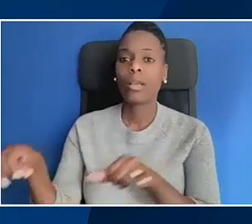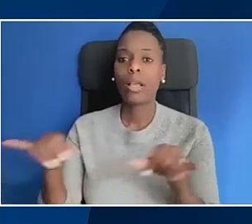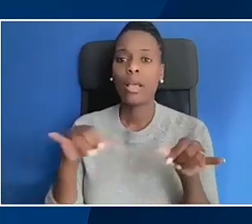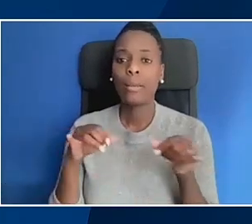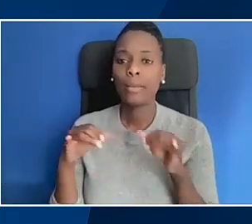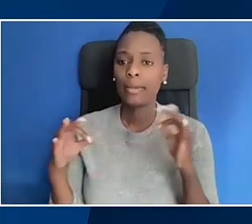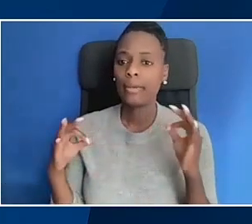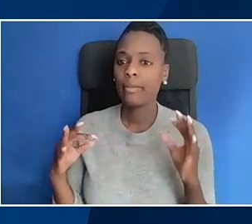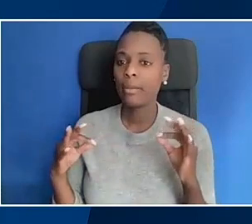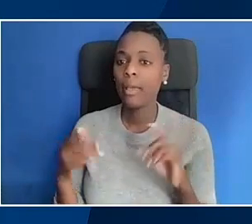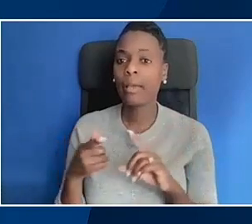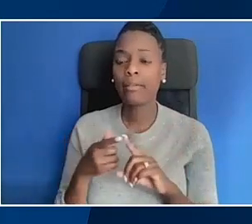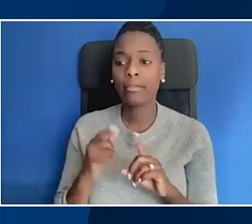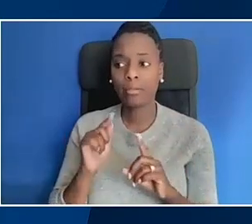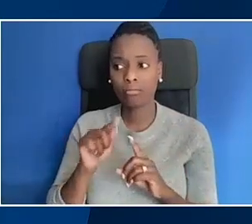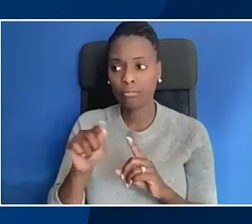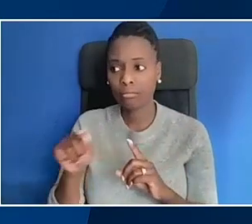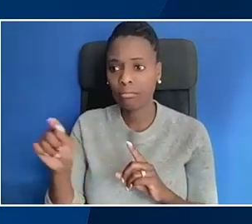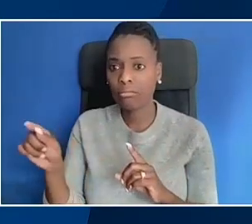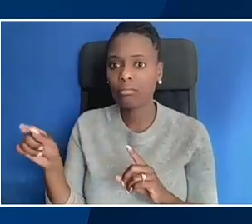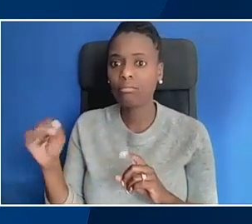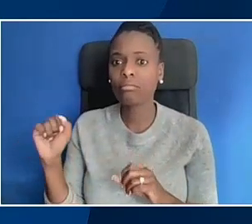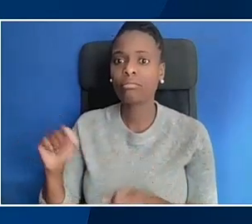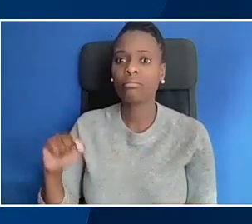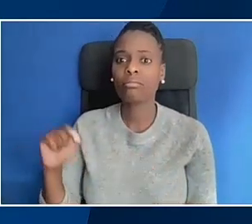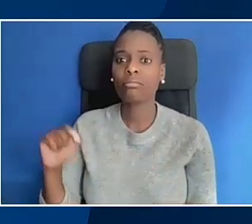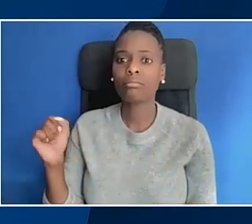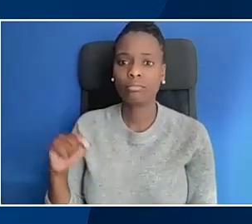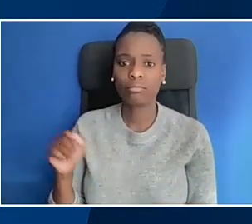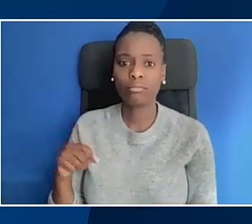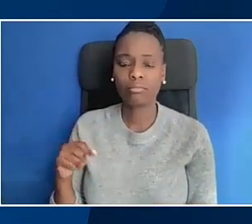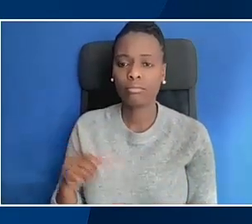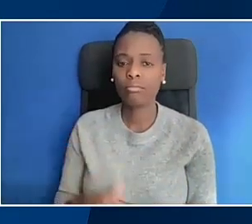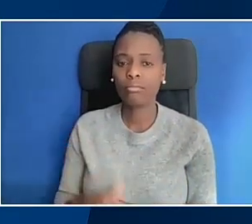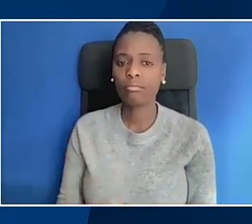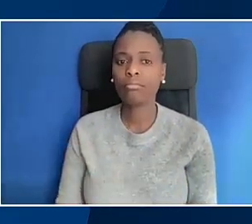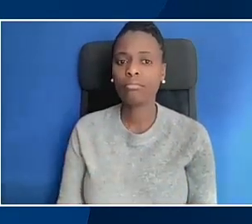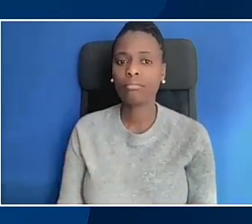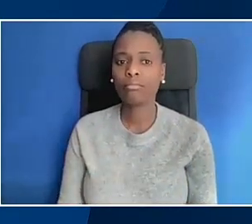talked with. So, that's kind of where we are or what I've heard. So.